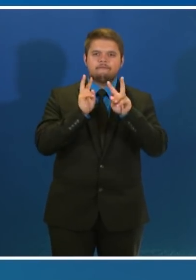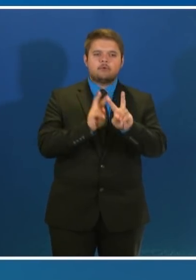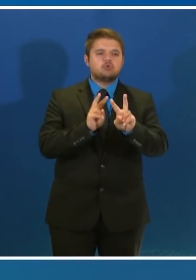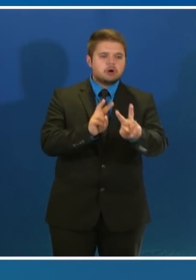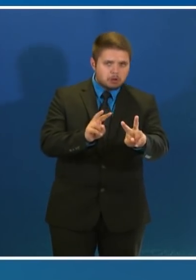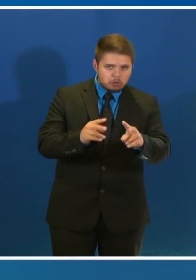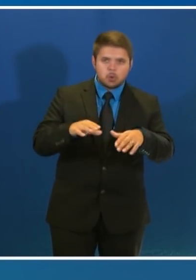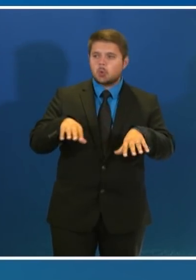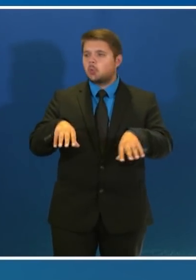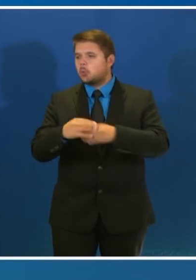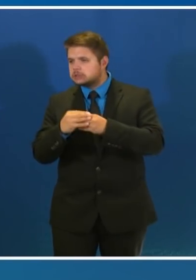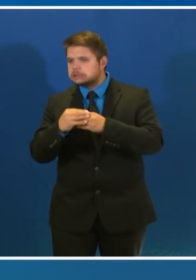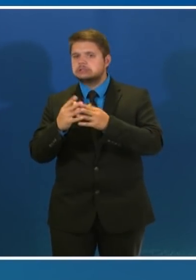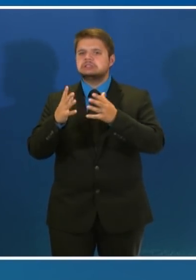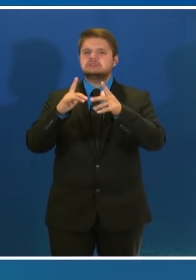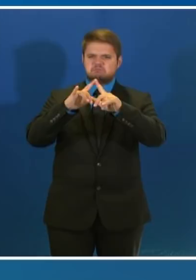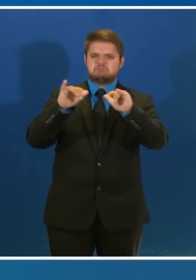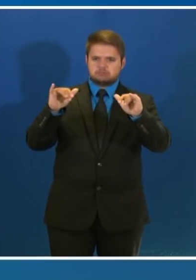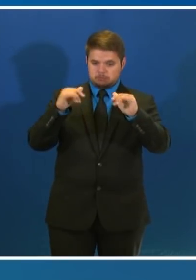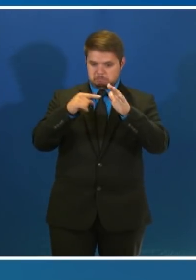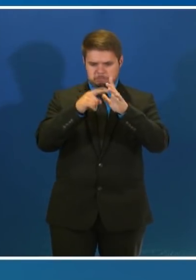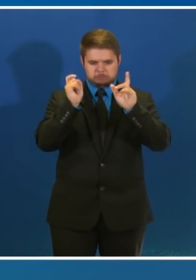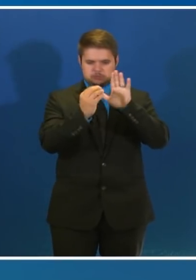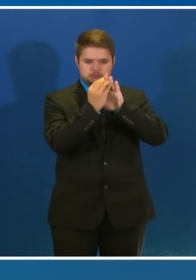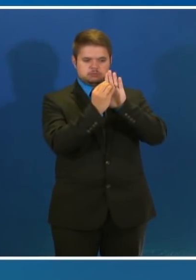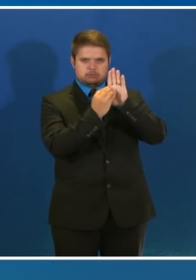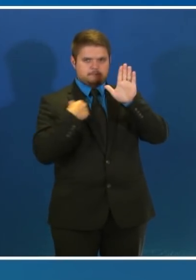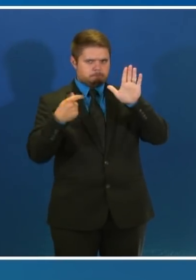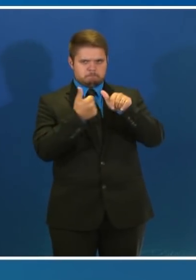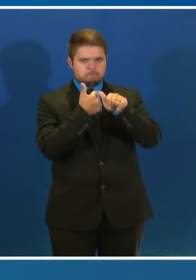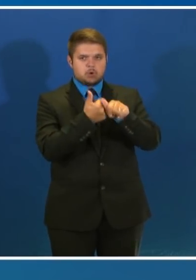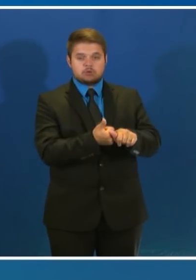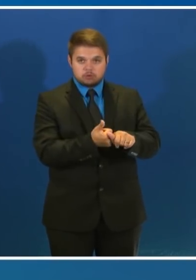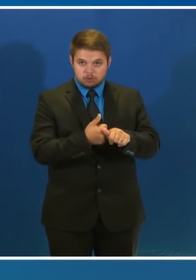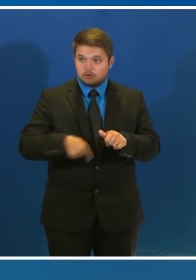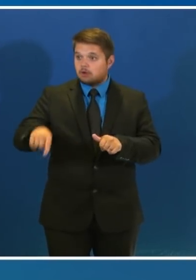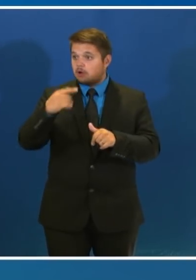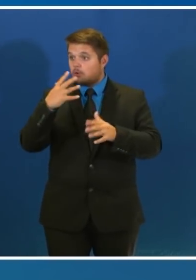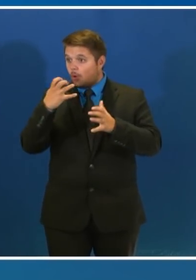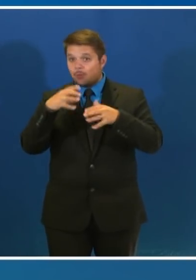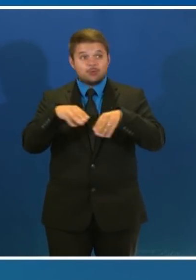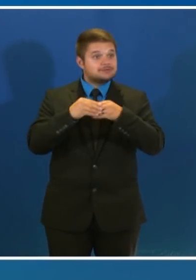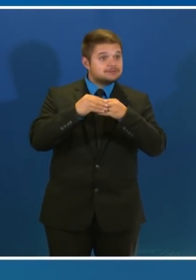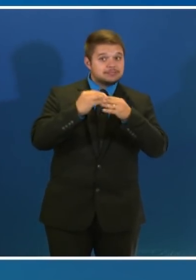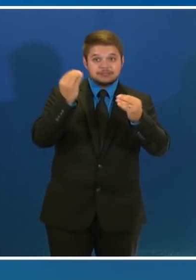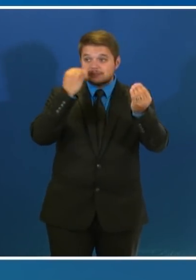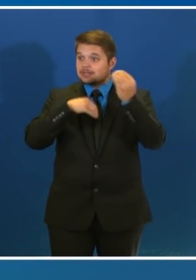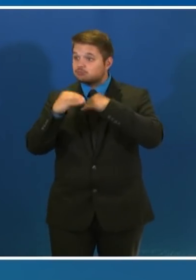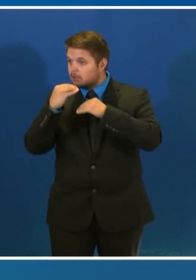Receptions and ceremonies must be capped at 30 individuals or 25 percent of the venues